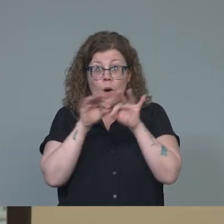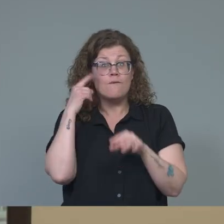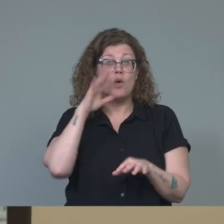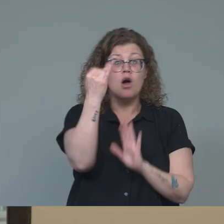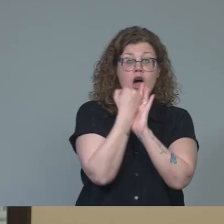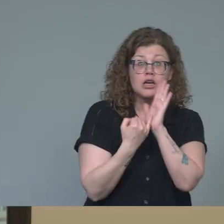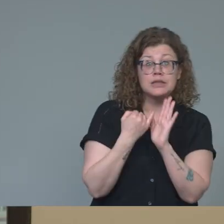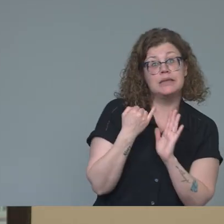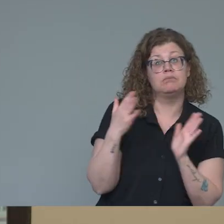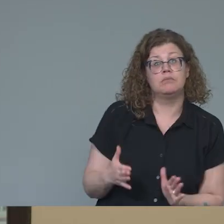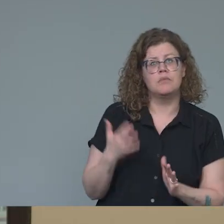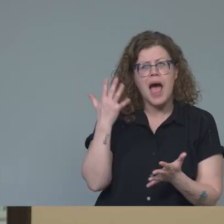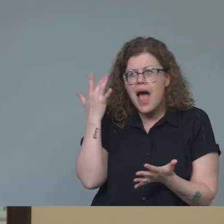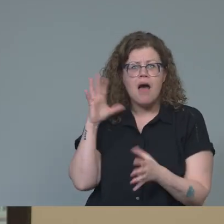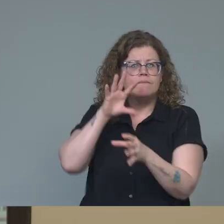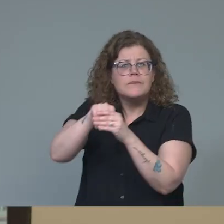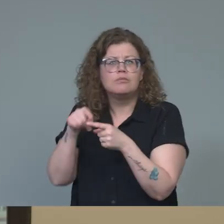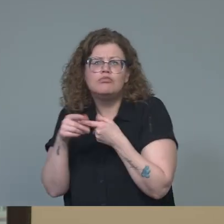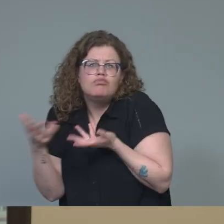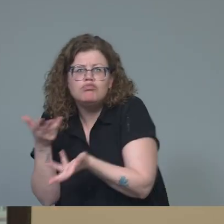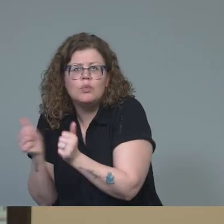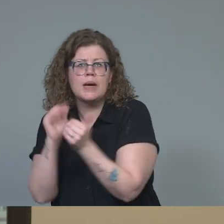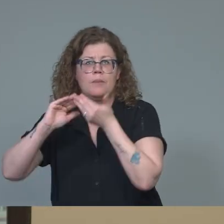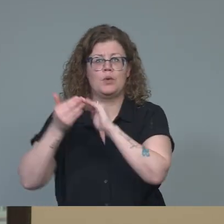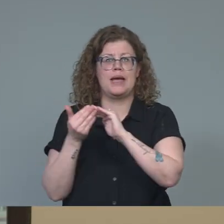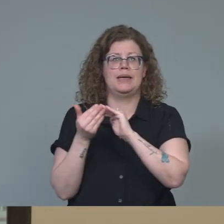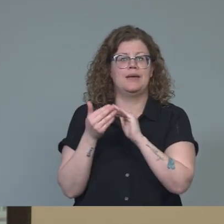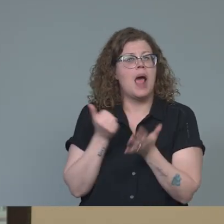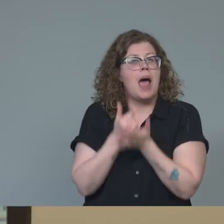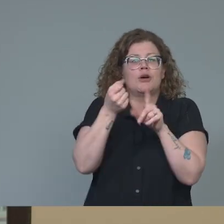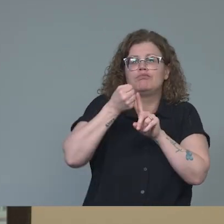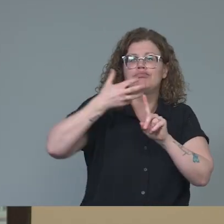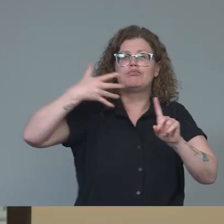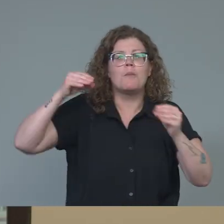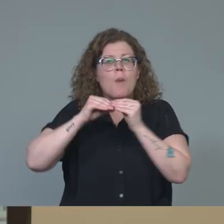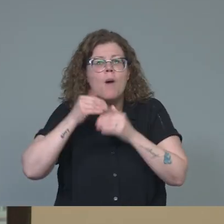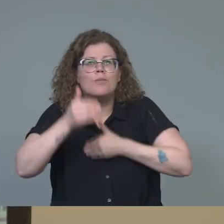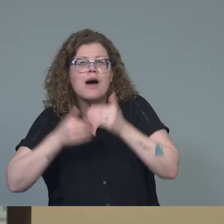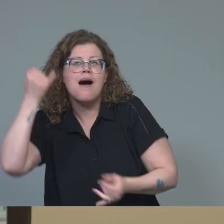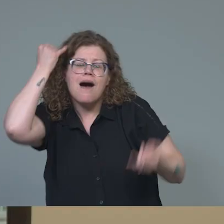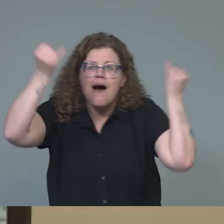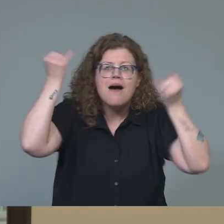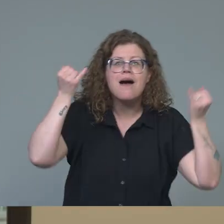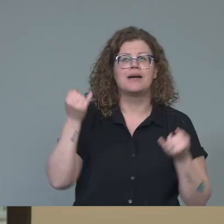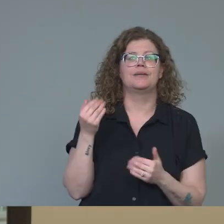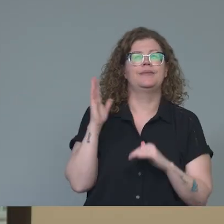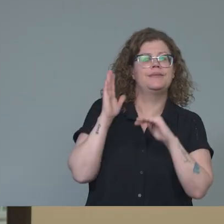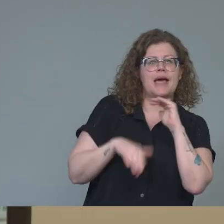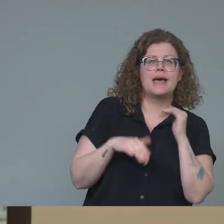modern and fresh and new sort of contemporary takes on what makes Inglewood special. And for